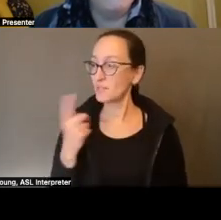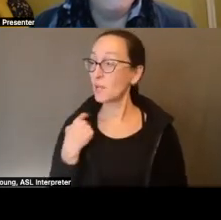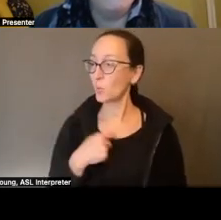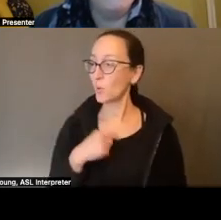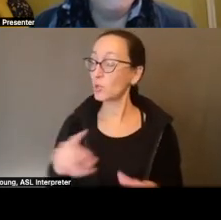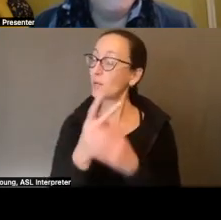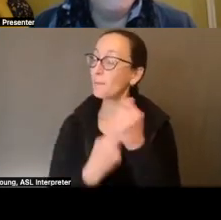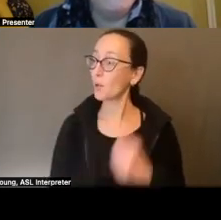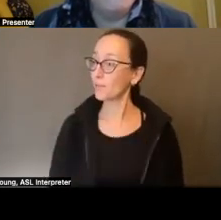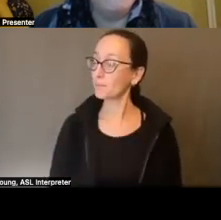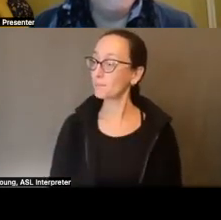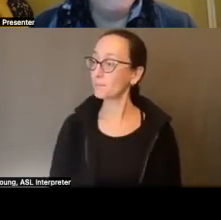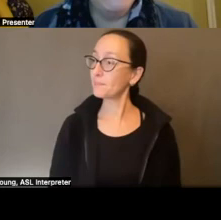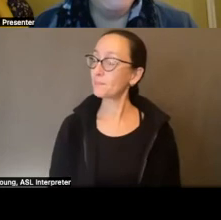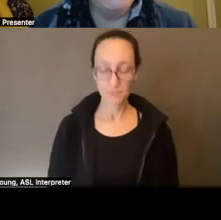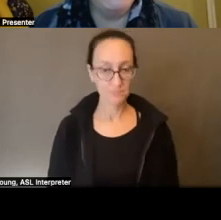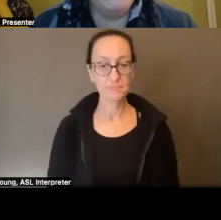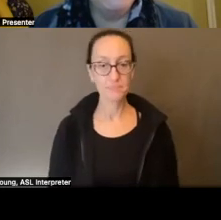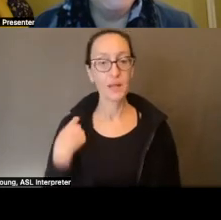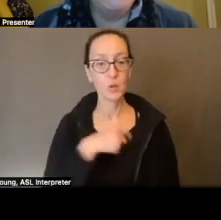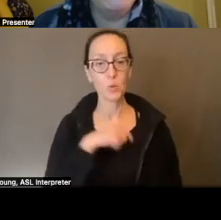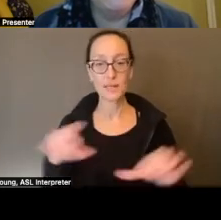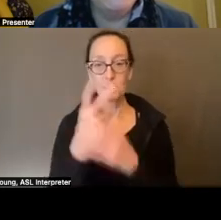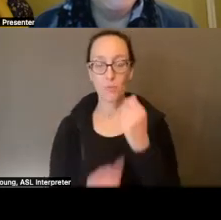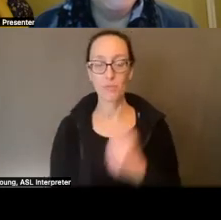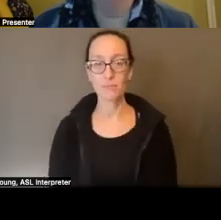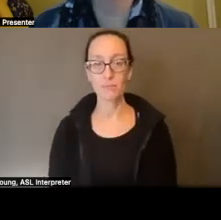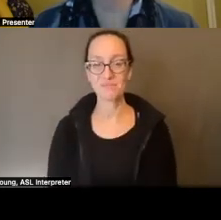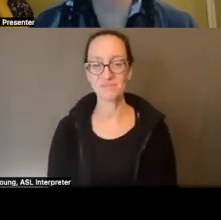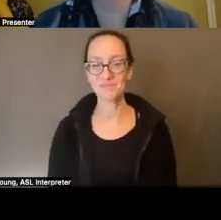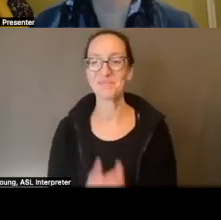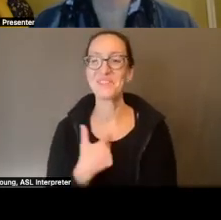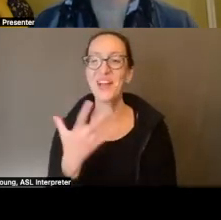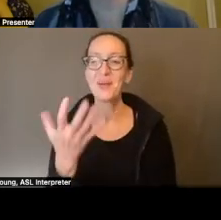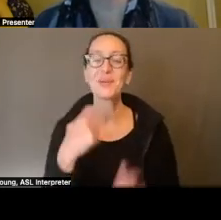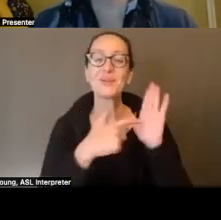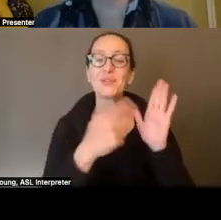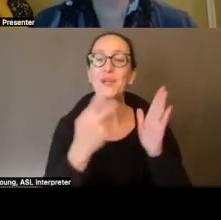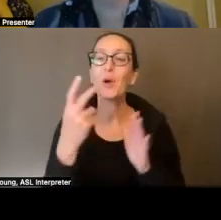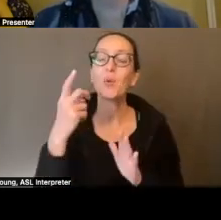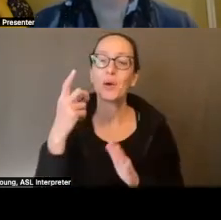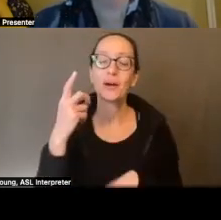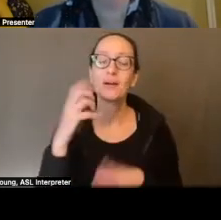And we did both. I wanted to give an example, I'm getting a new cochlear implant